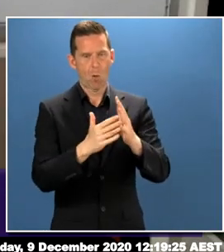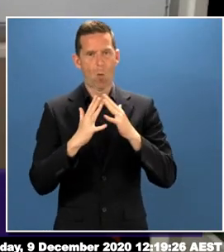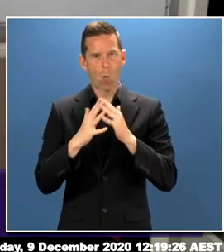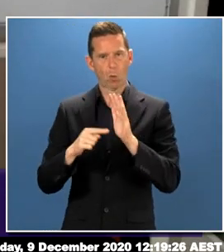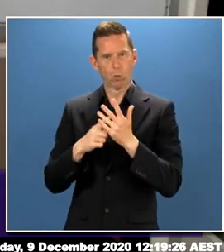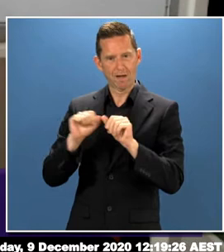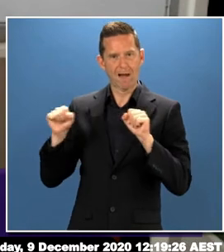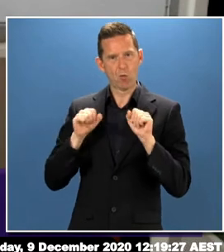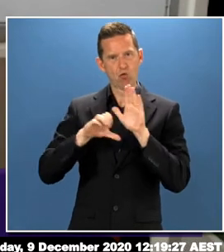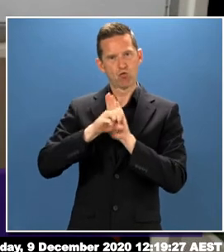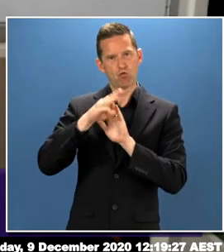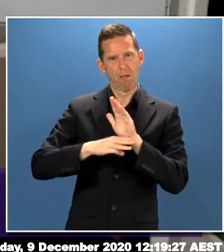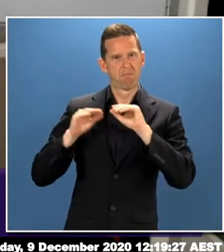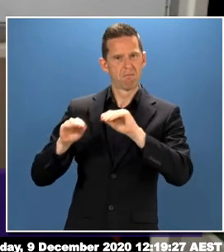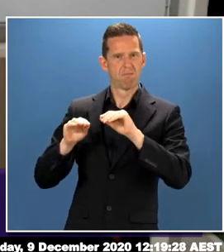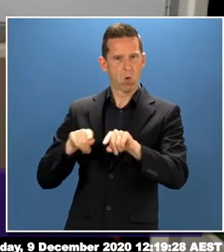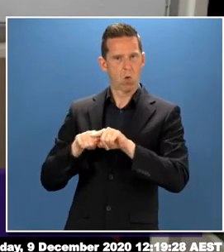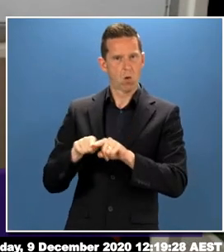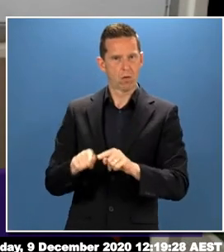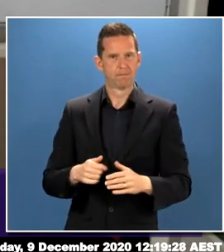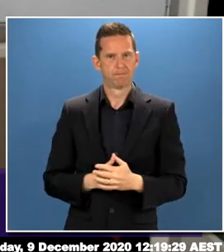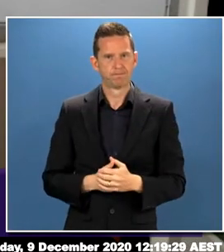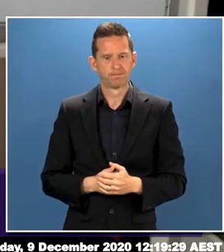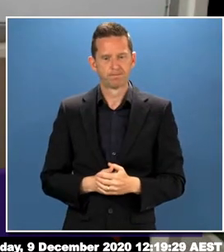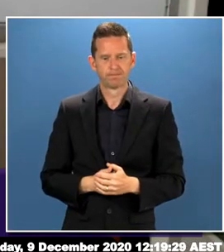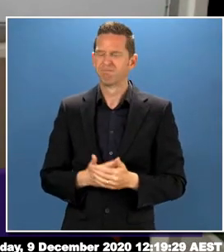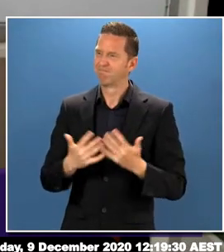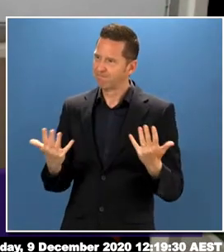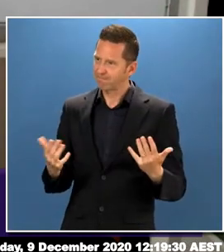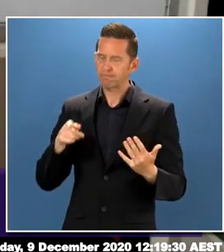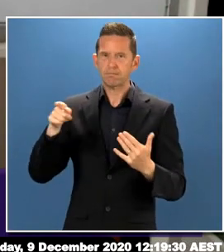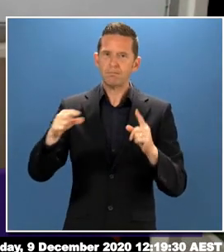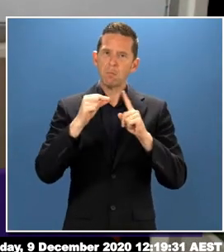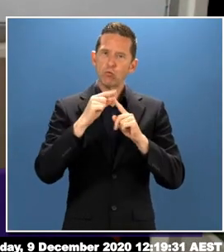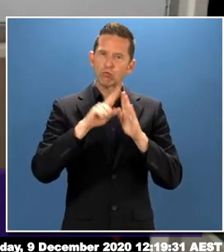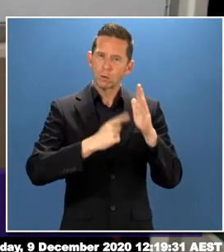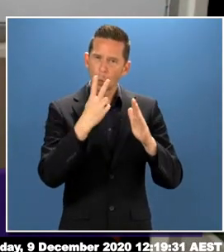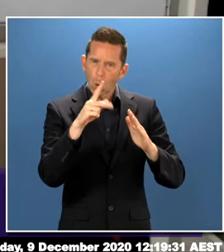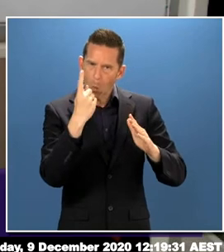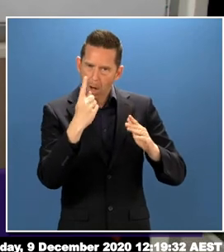And the ultimate goal when we're looking at Project21 and the social enterprises. And I think you've said earlier